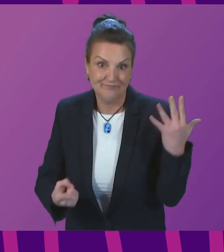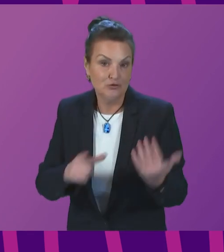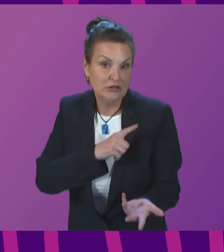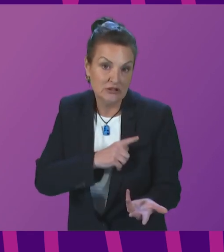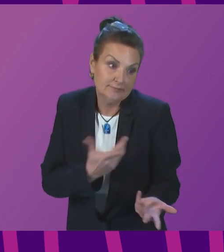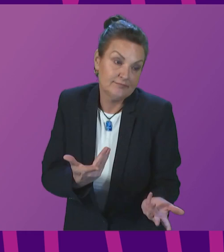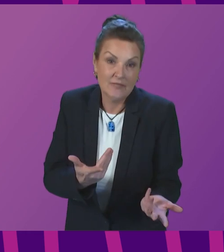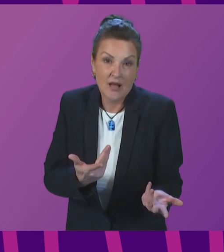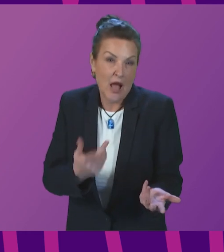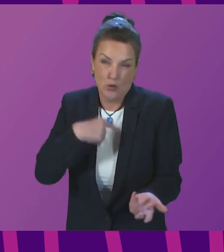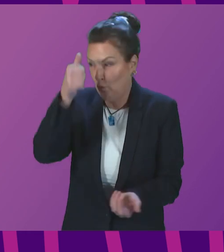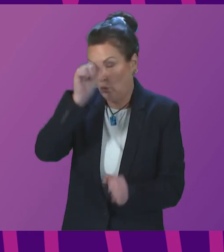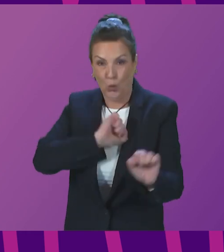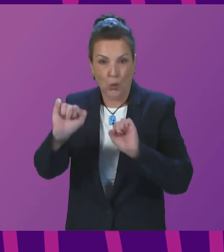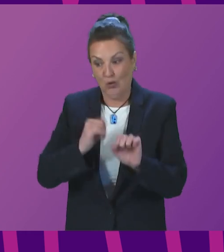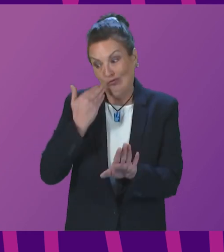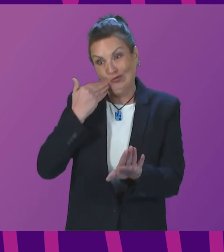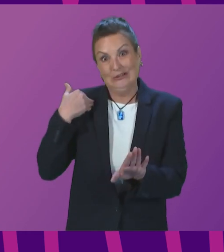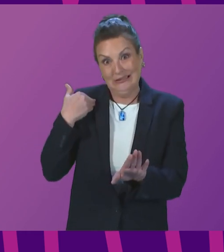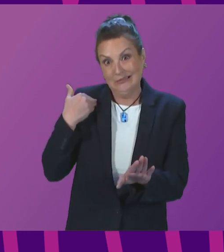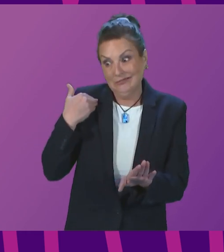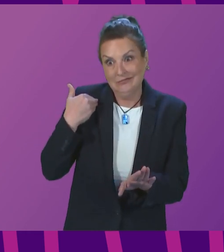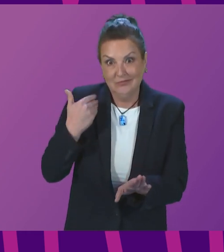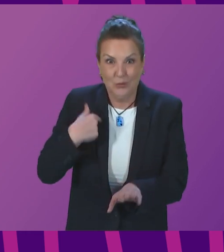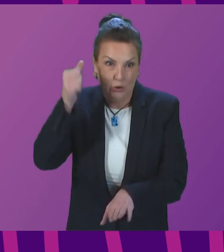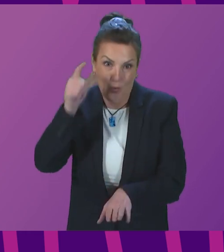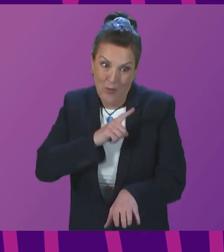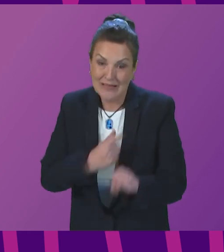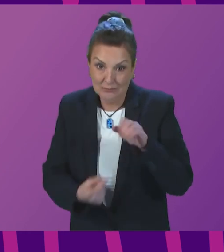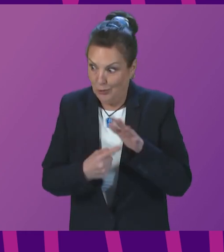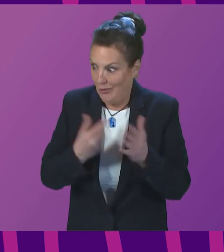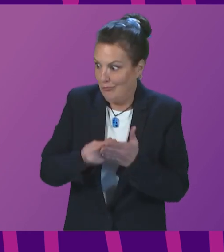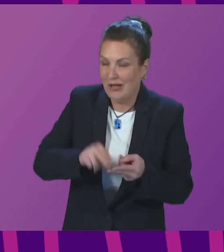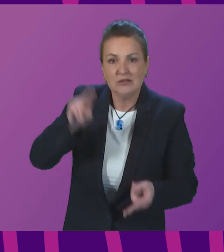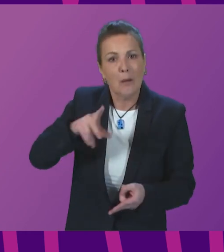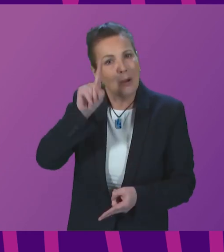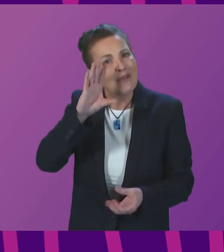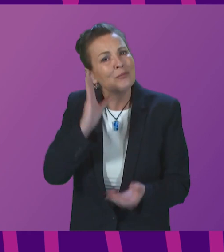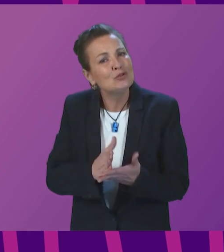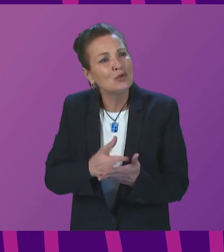importance of that has been underlined in recent weeks—but we need to do that fairly and justly, as well.